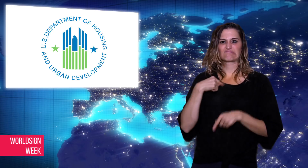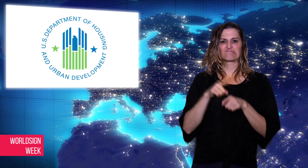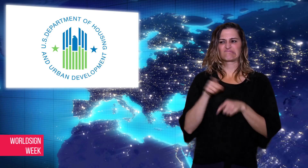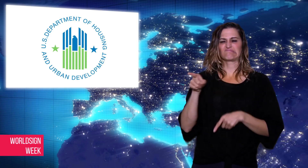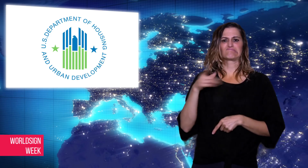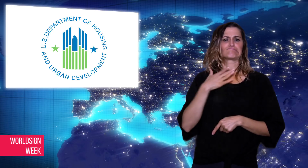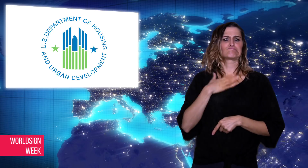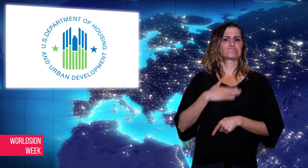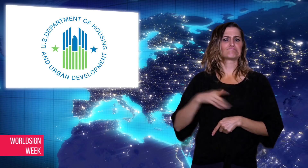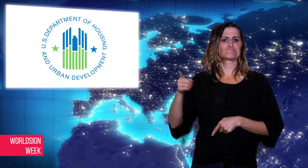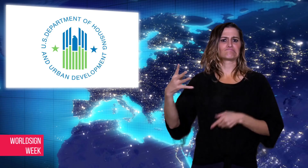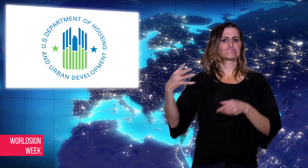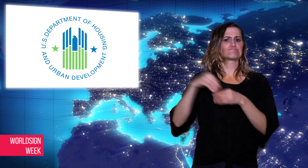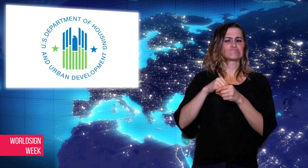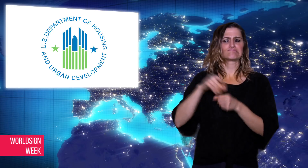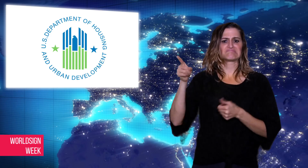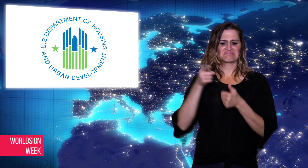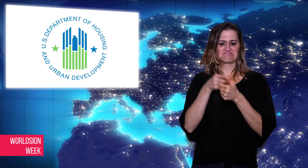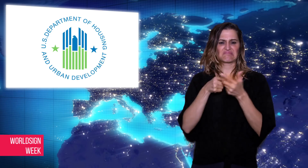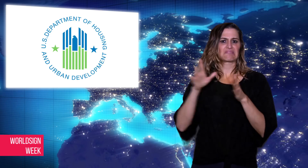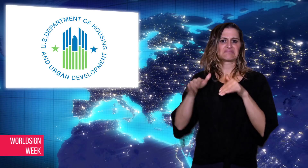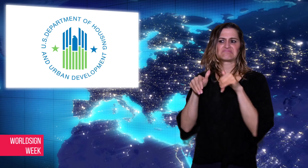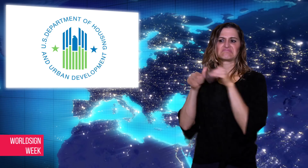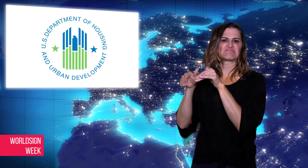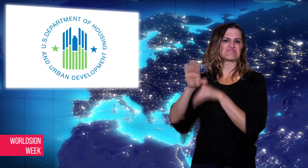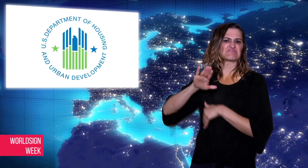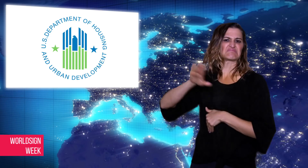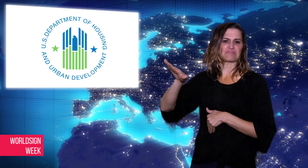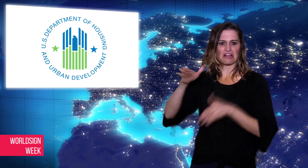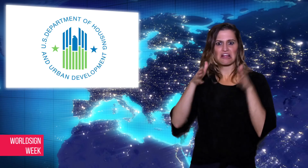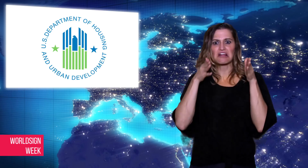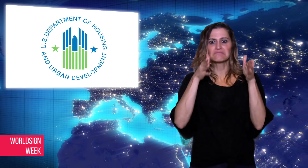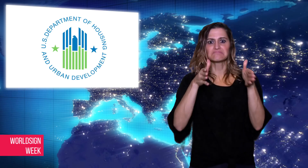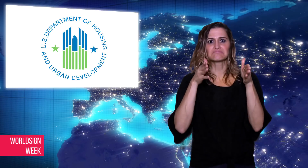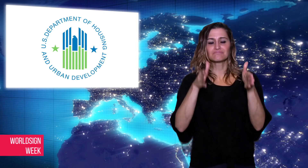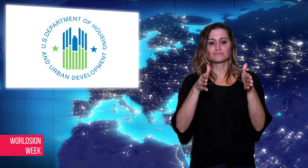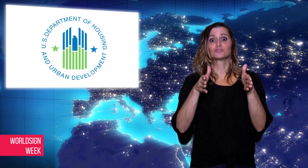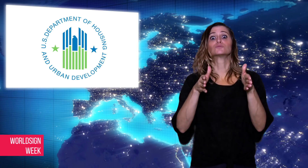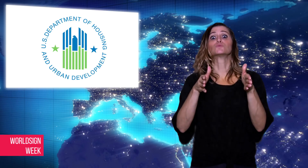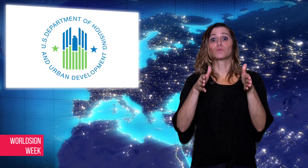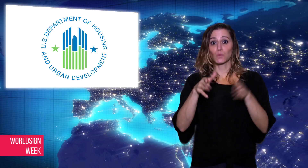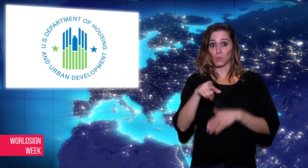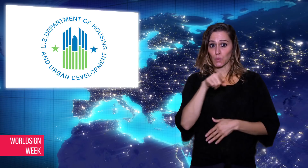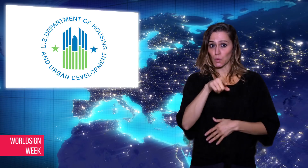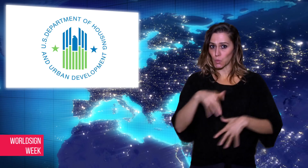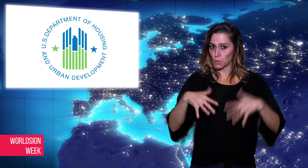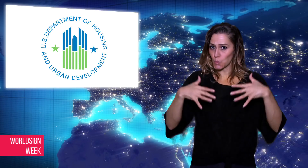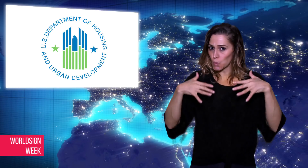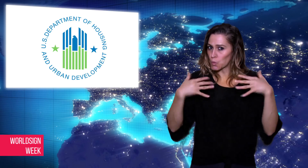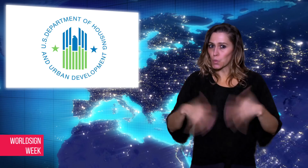do not see these advertisers' ads for